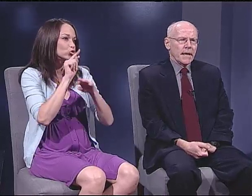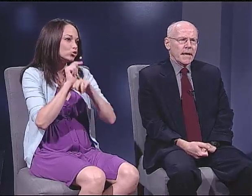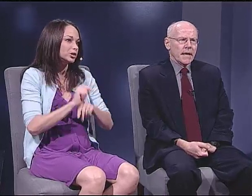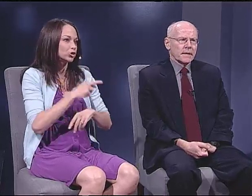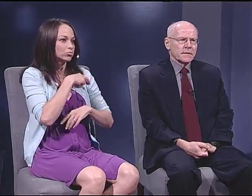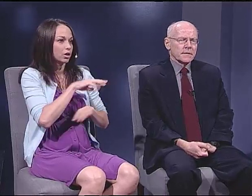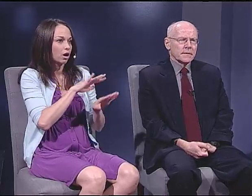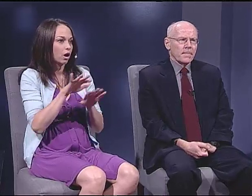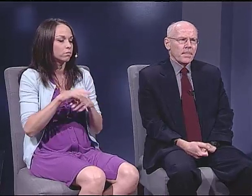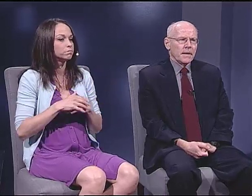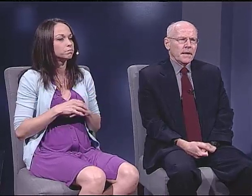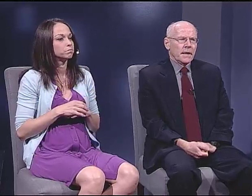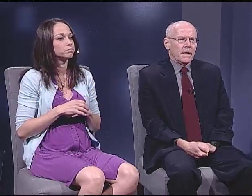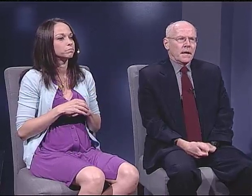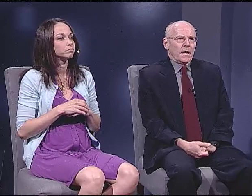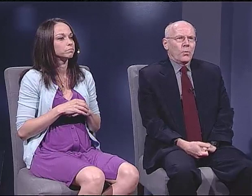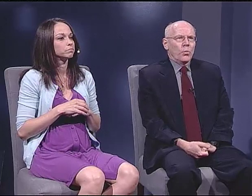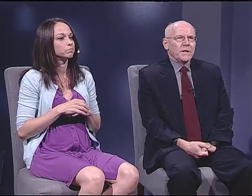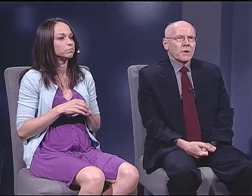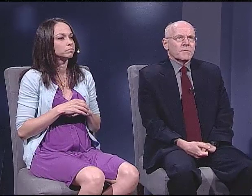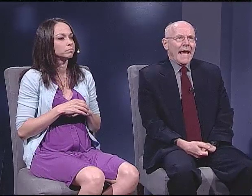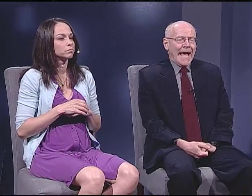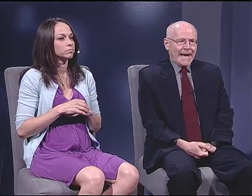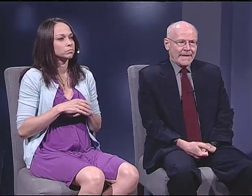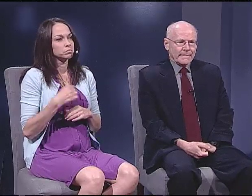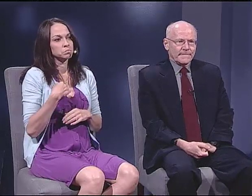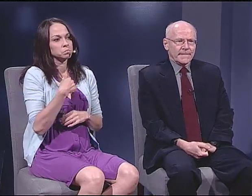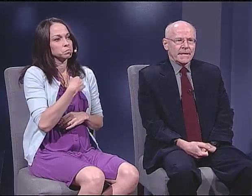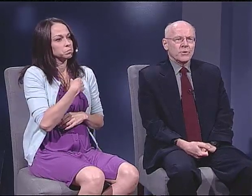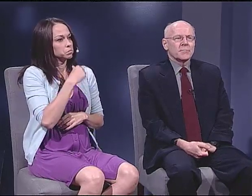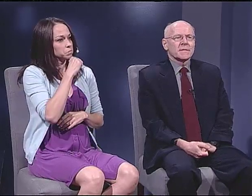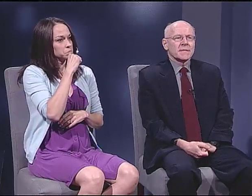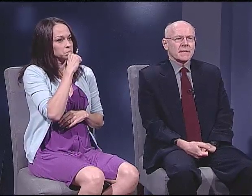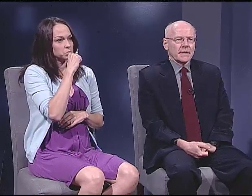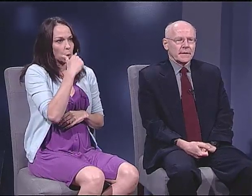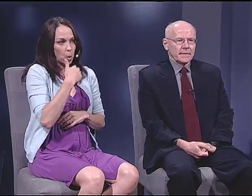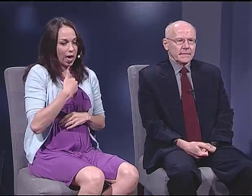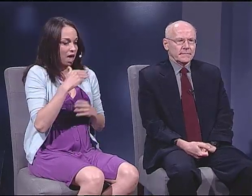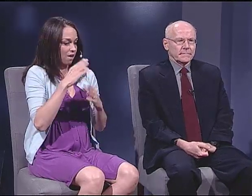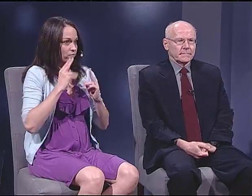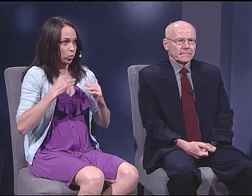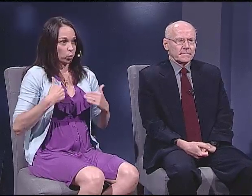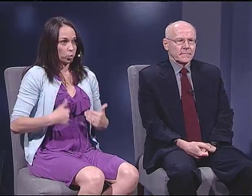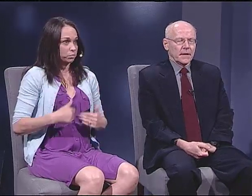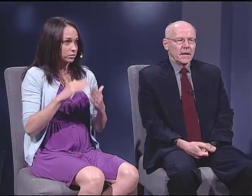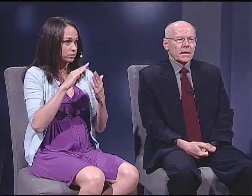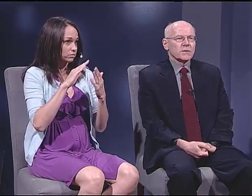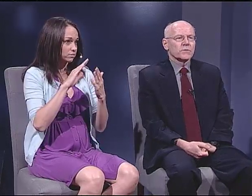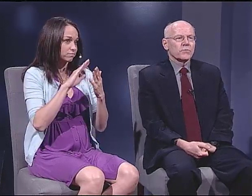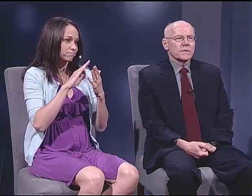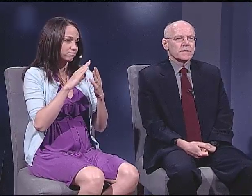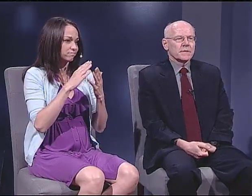And we don't have in human society a source